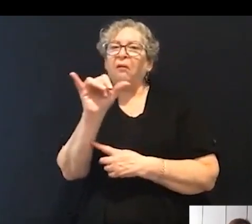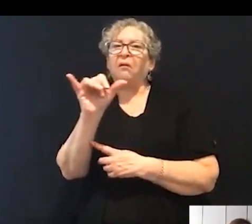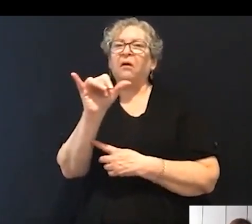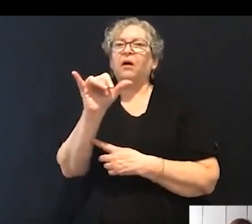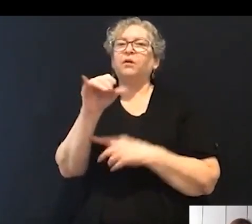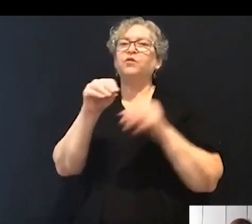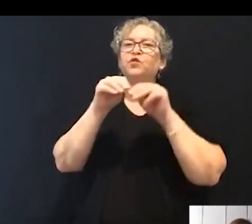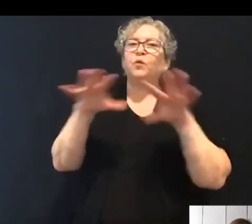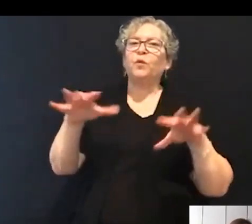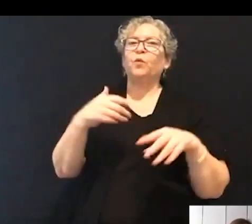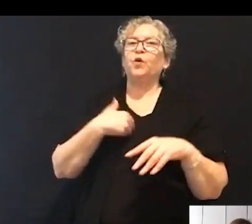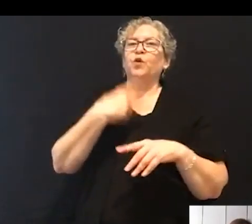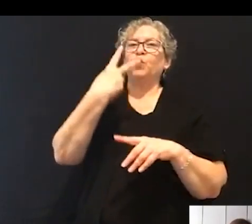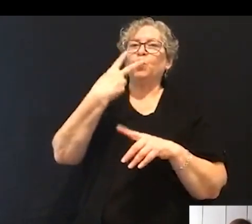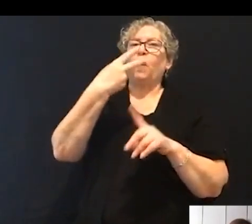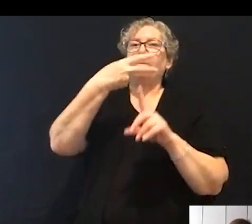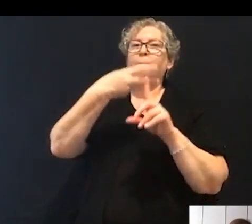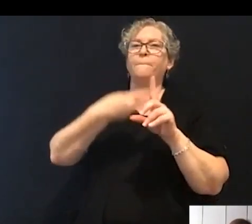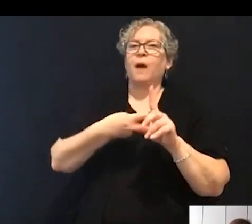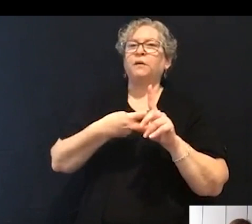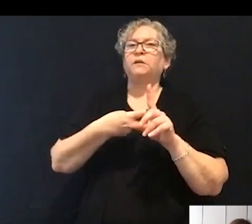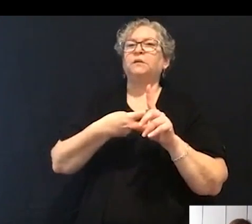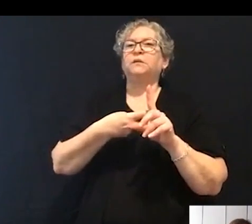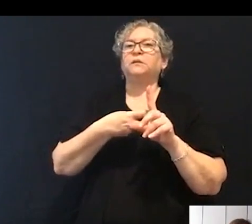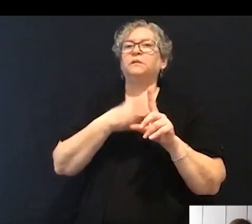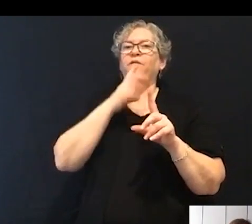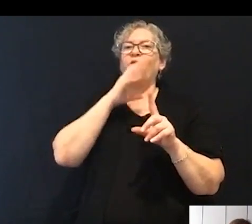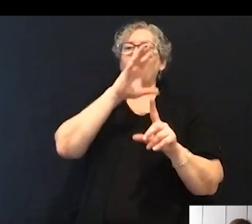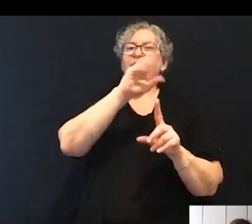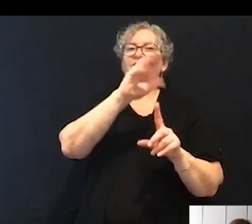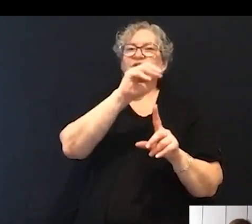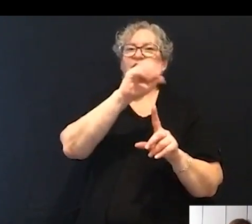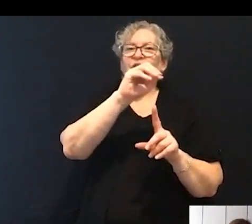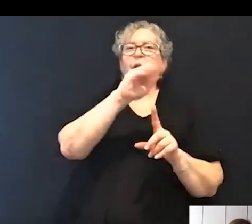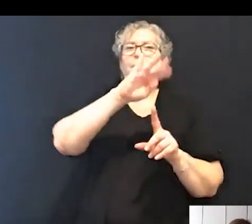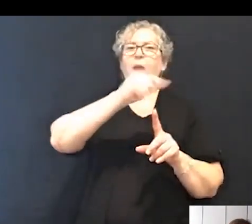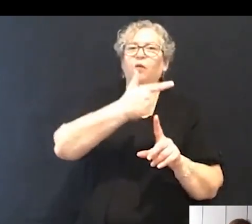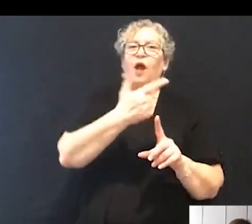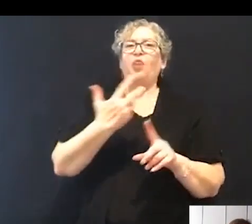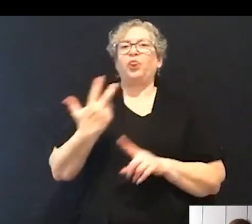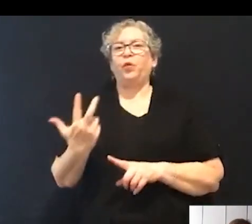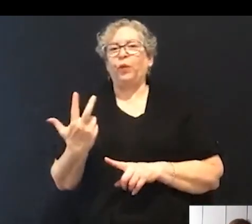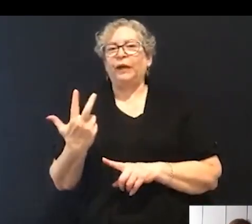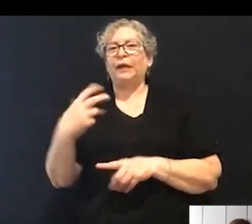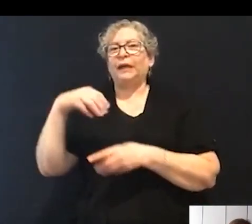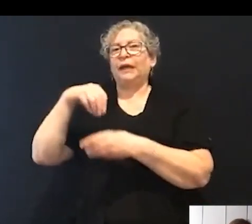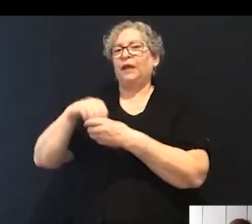to moderate in the 50 microgram group and three in one 100 microgram group.